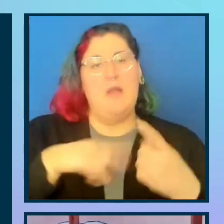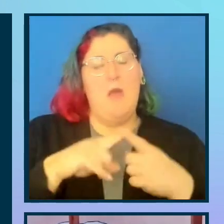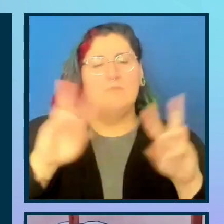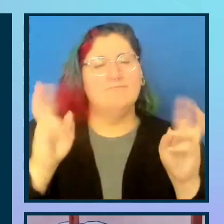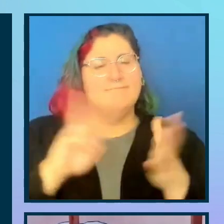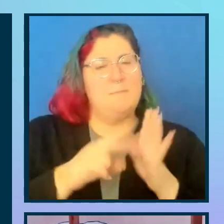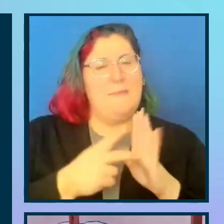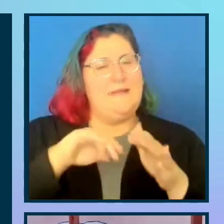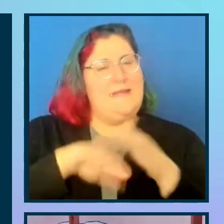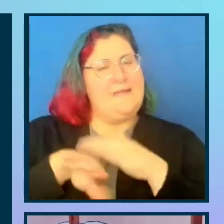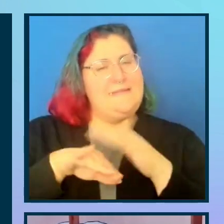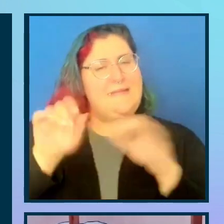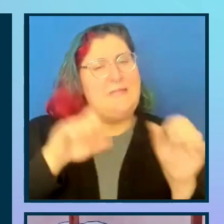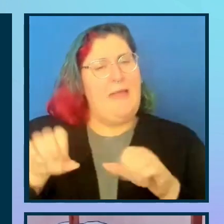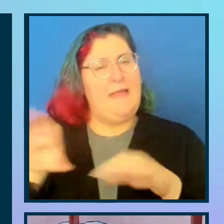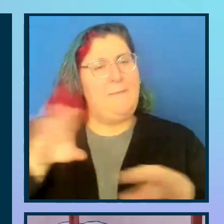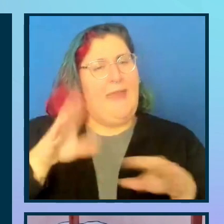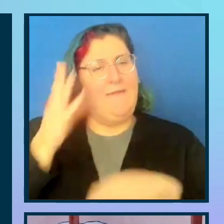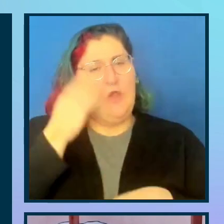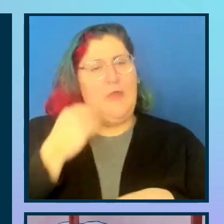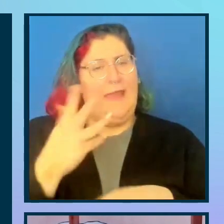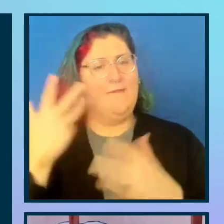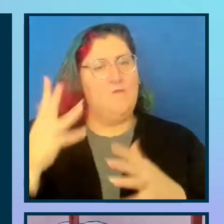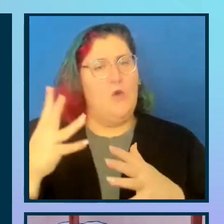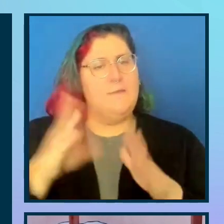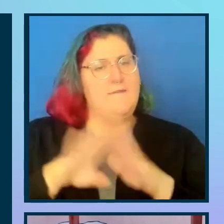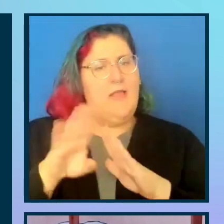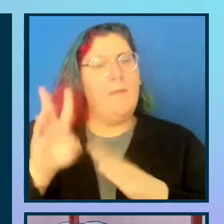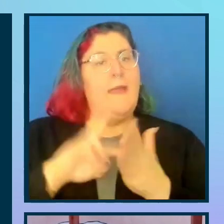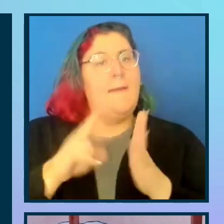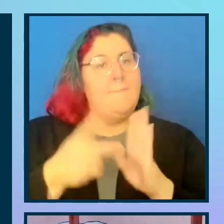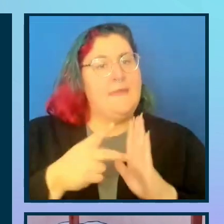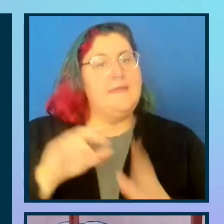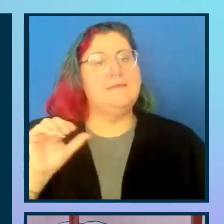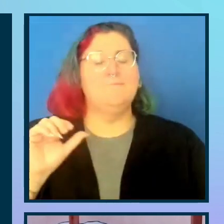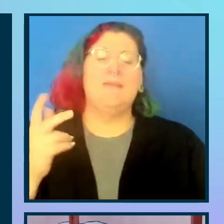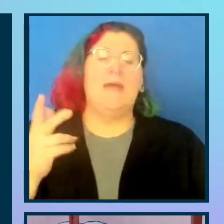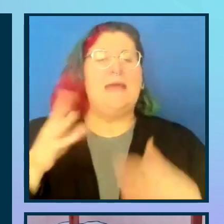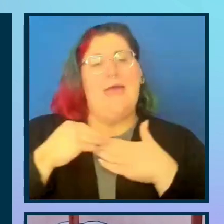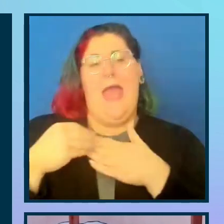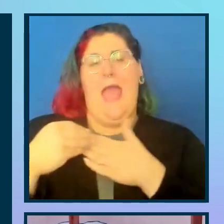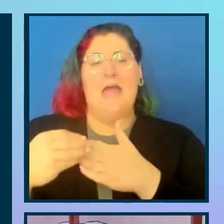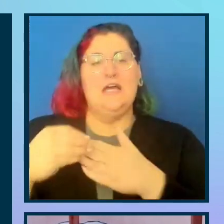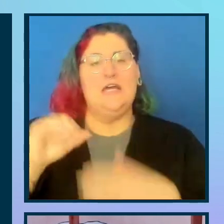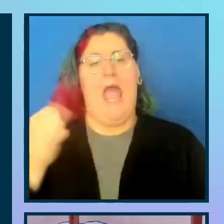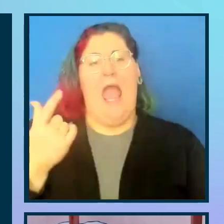Well, it is an Agile software development process. It is a specialized version